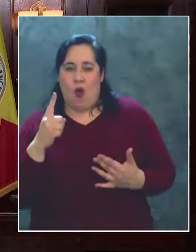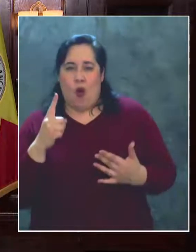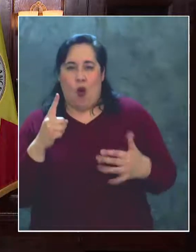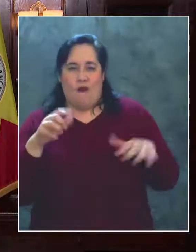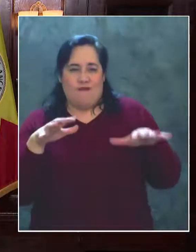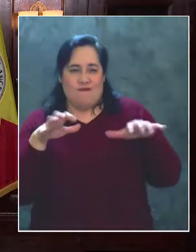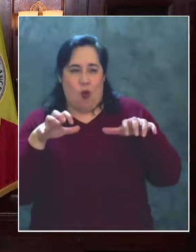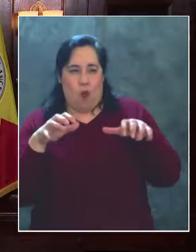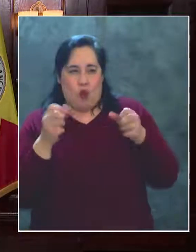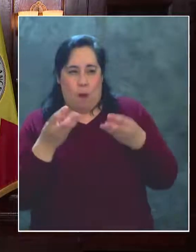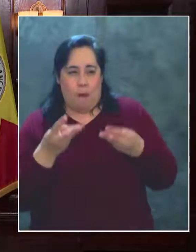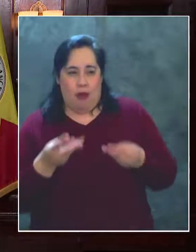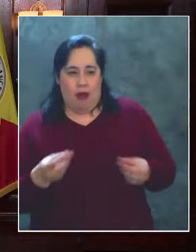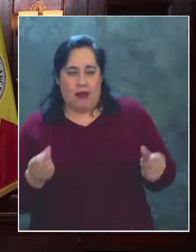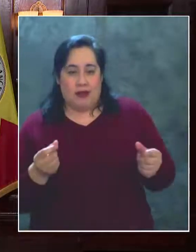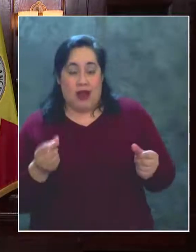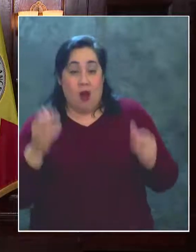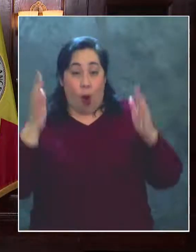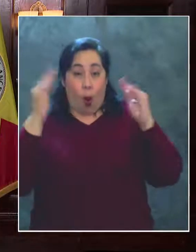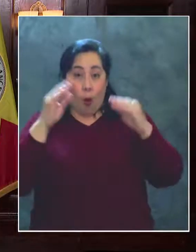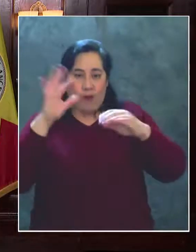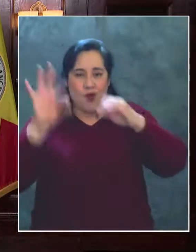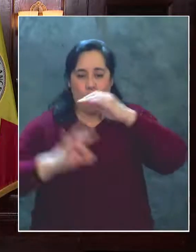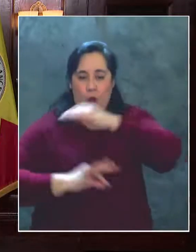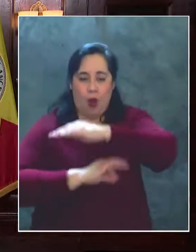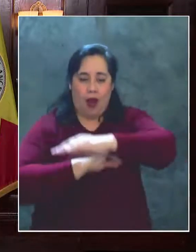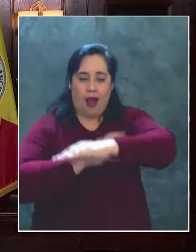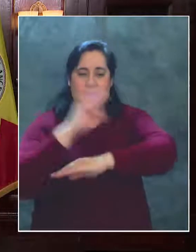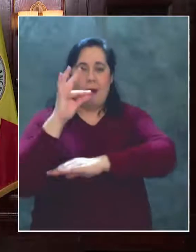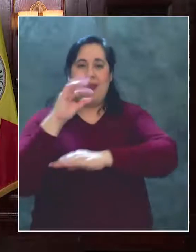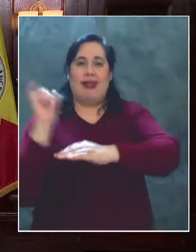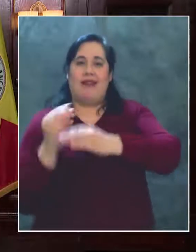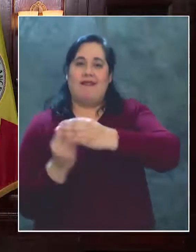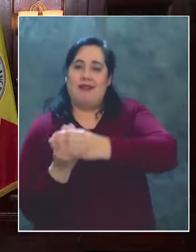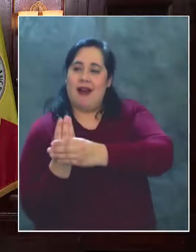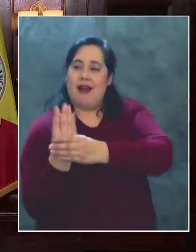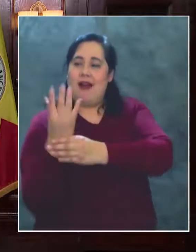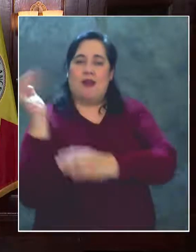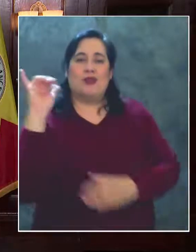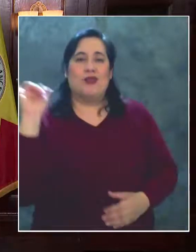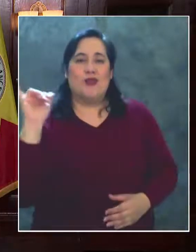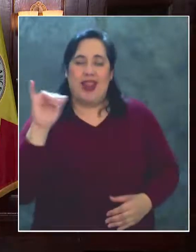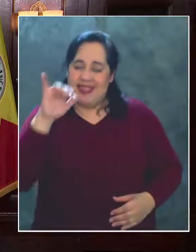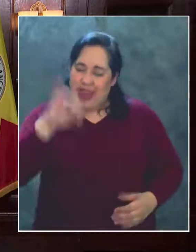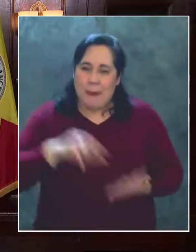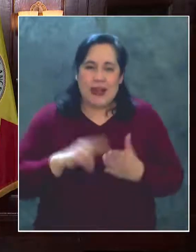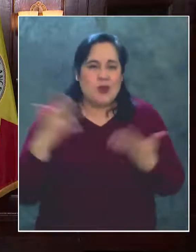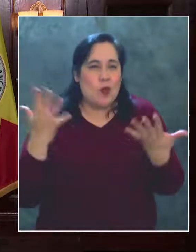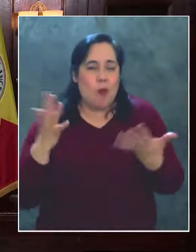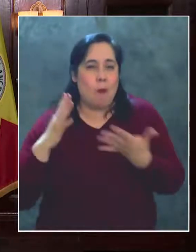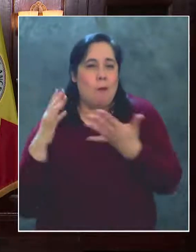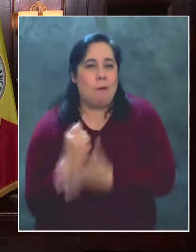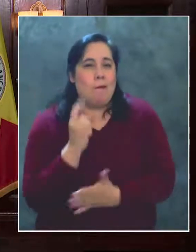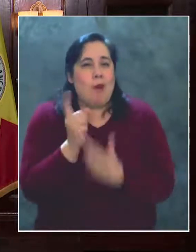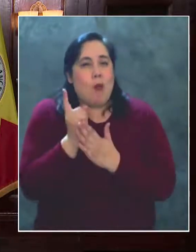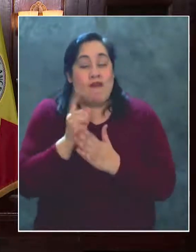LIKE THE ANIMAL WAITING FOR FROST TO MELT AND FLOUR RISING OUT OF THAT. AND THIS IS A MOMENT FOR ALL OF